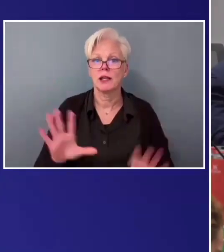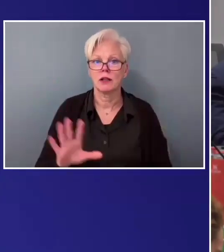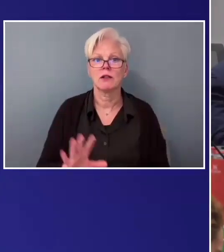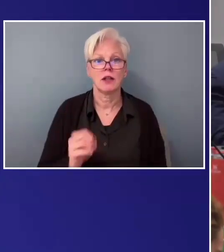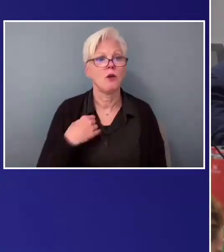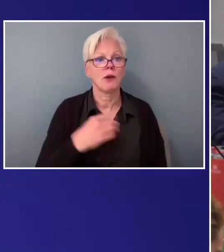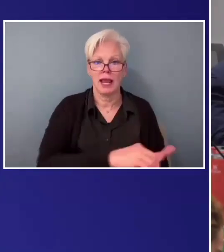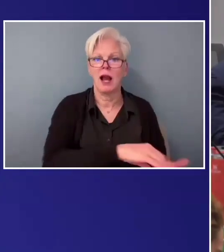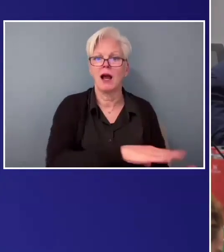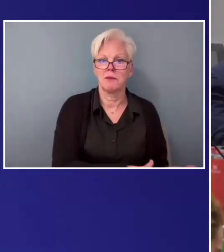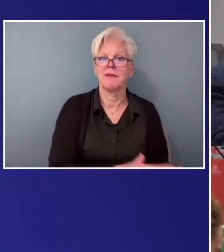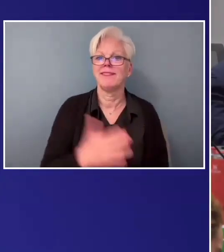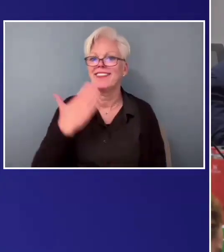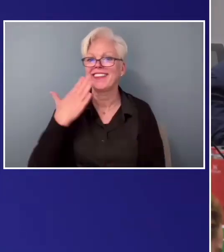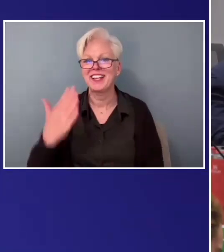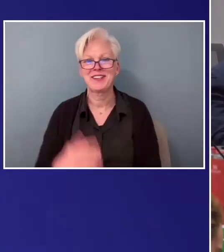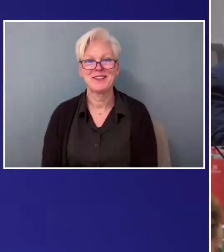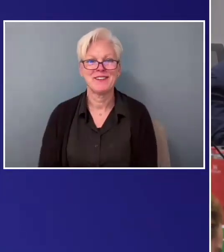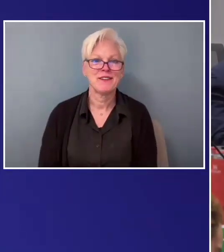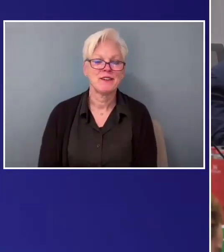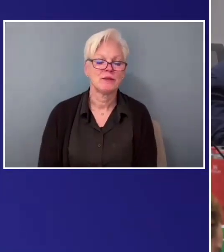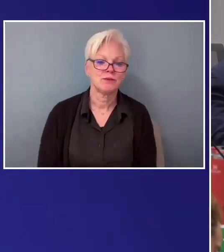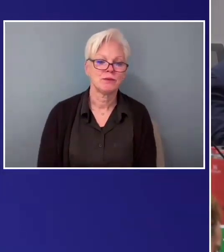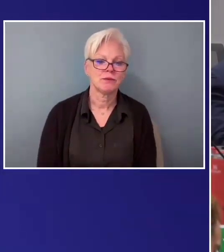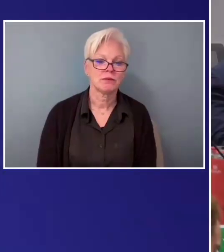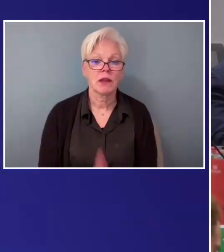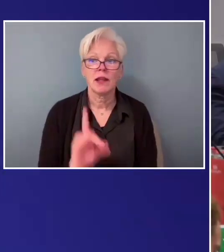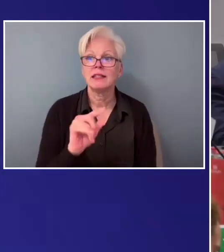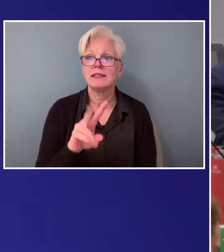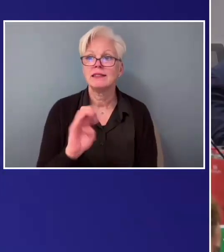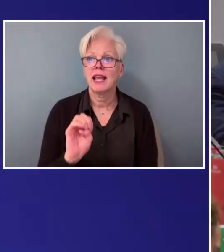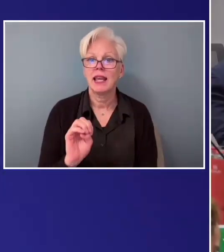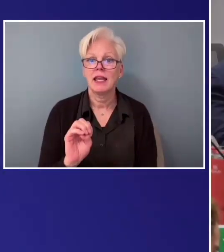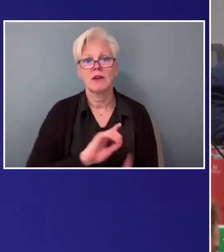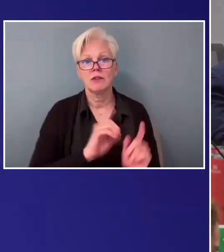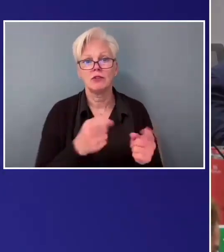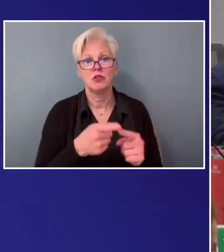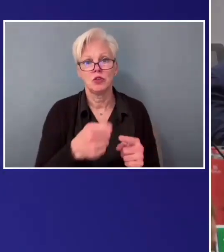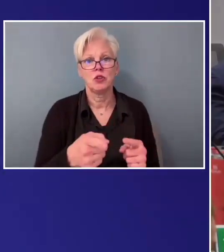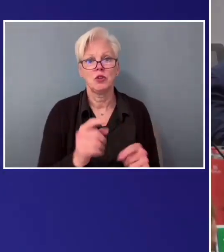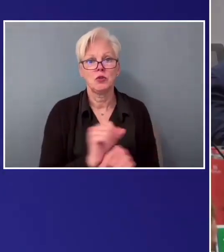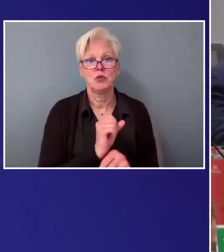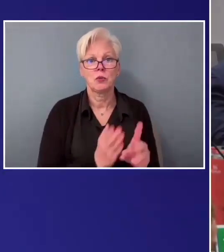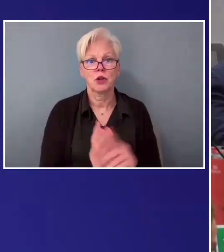Thank you. Thank you. Dave, I'm going to turn it back over to you to work through the rest of